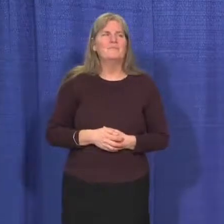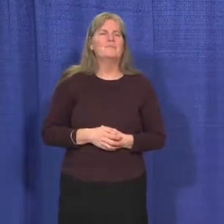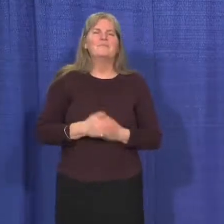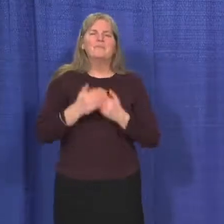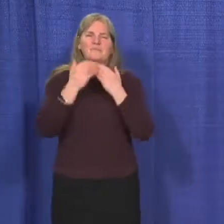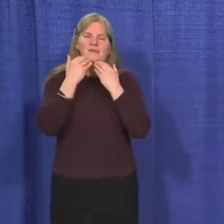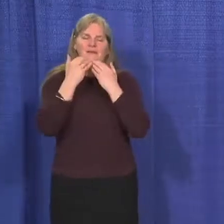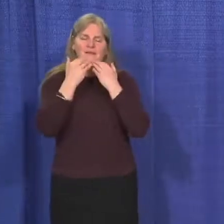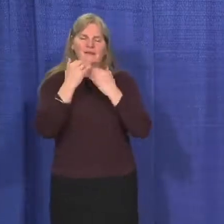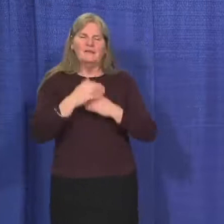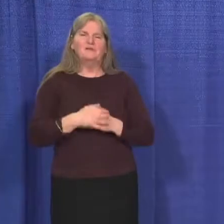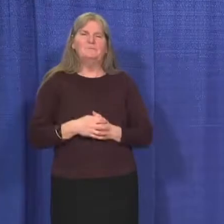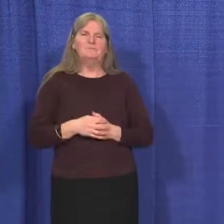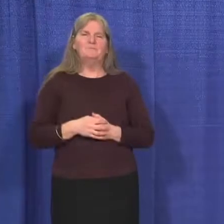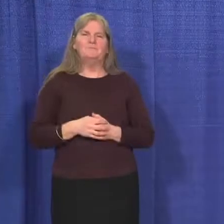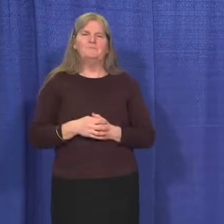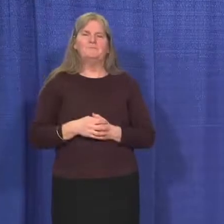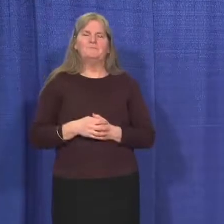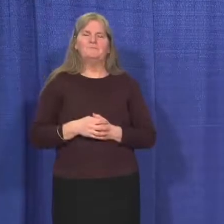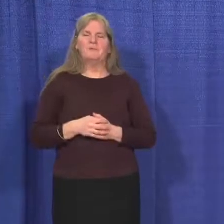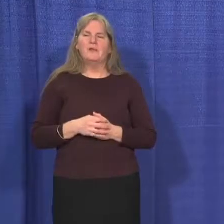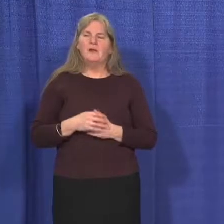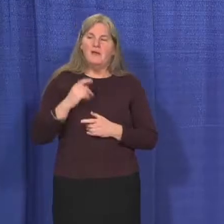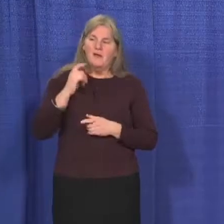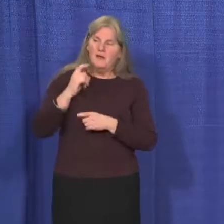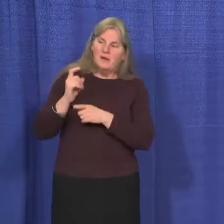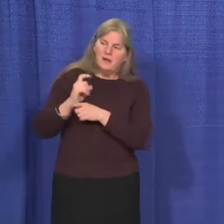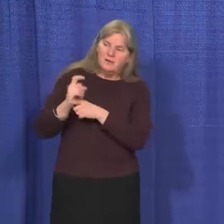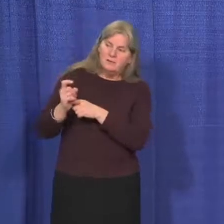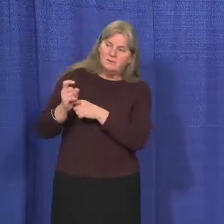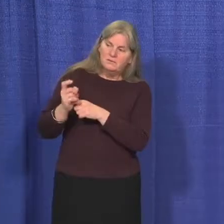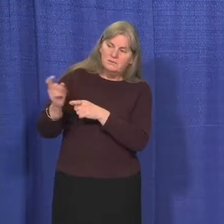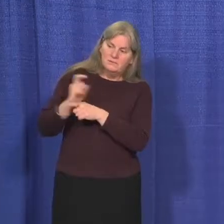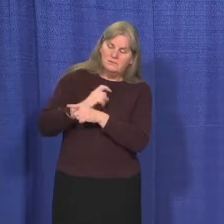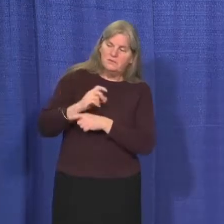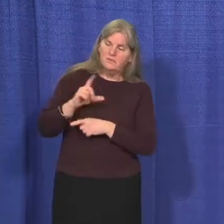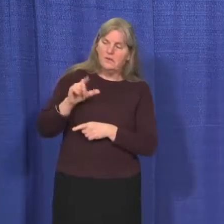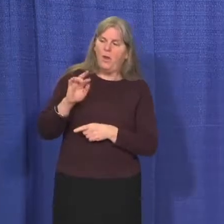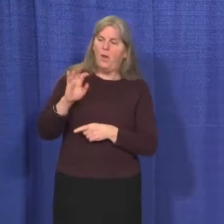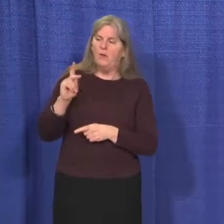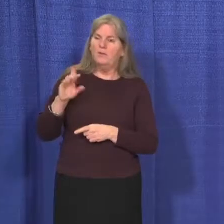Pat: Thank you, Dr Hanley. We will now go to the phone lines and we will start with